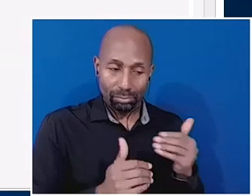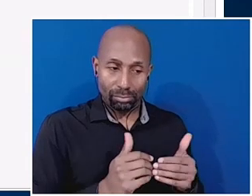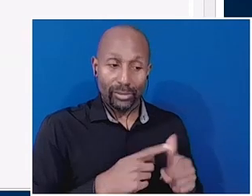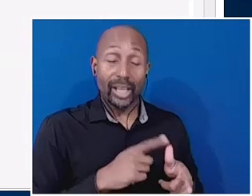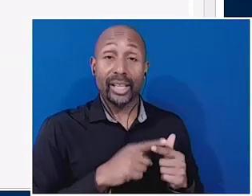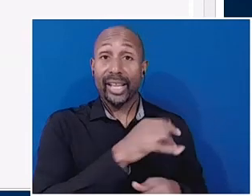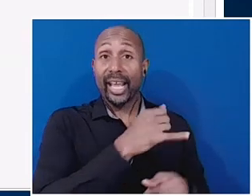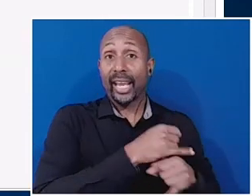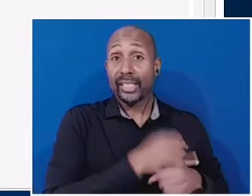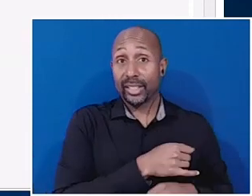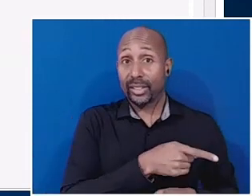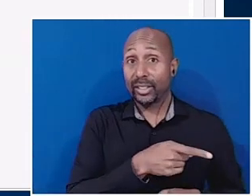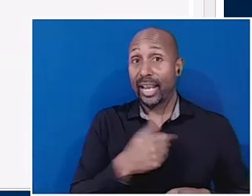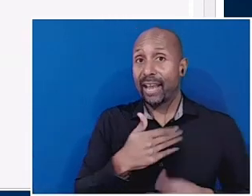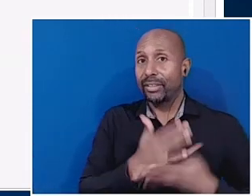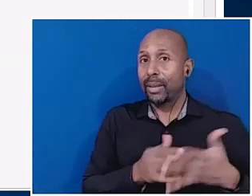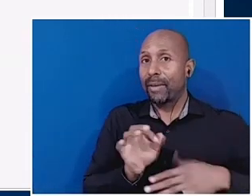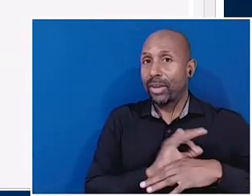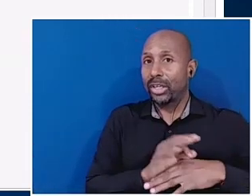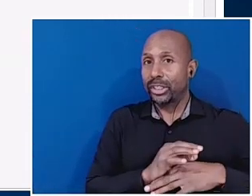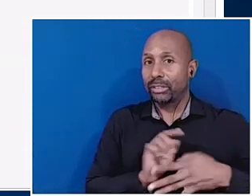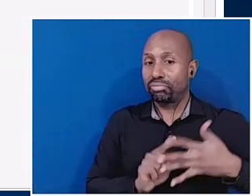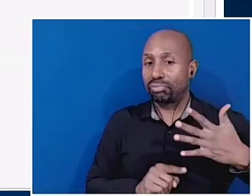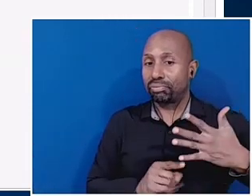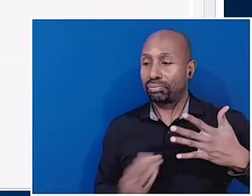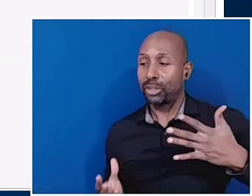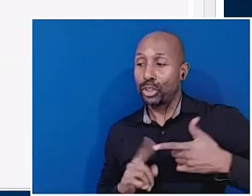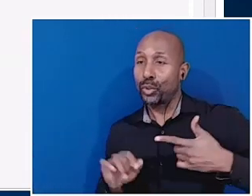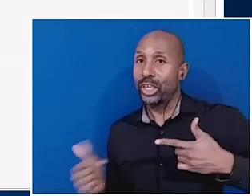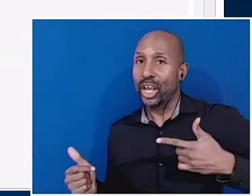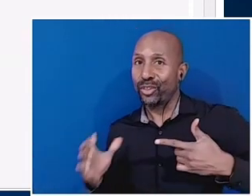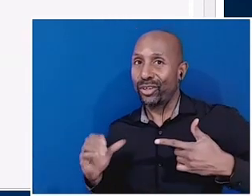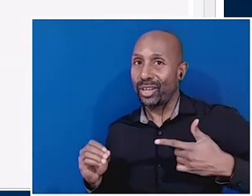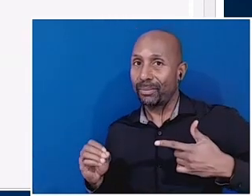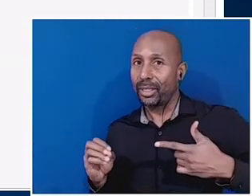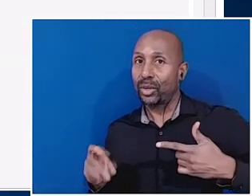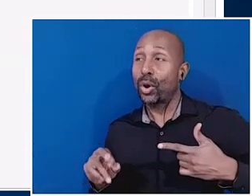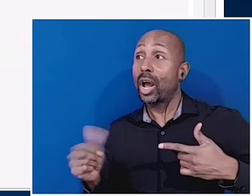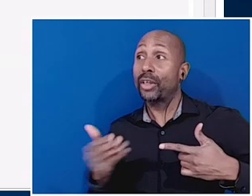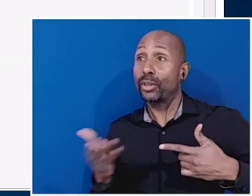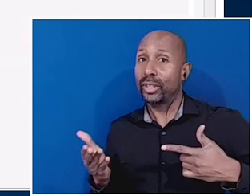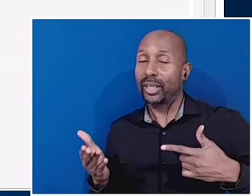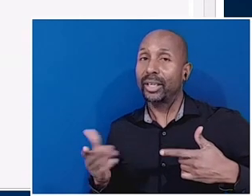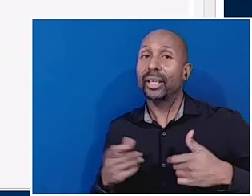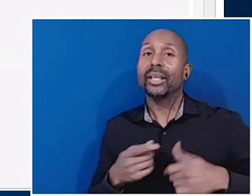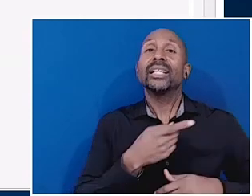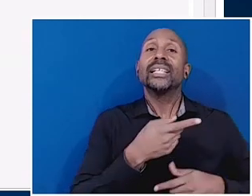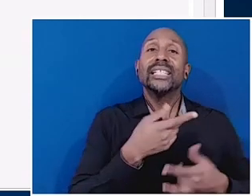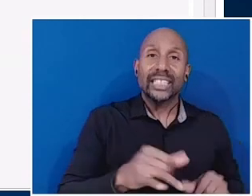functions out to someone else, the institution is still responsible. So we would expect to see in a site visit